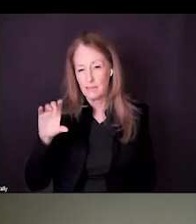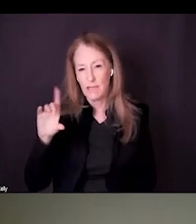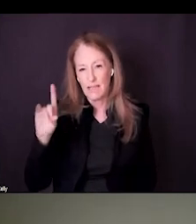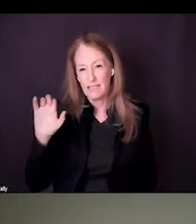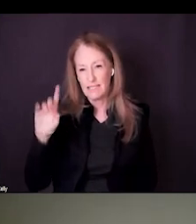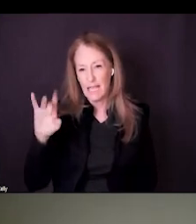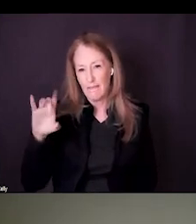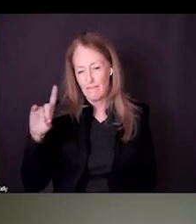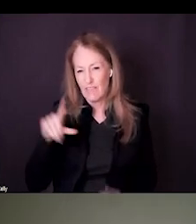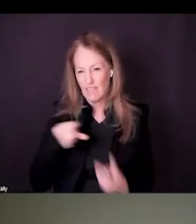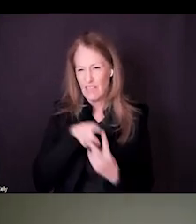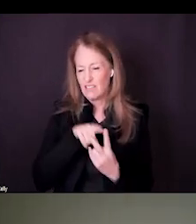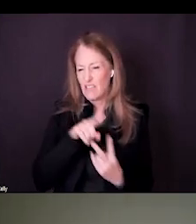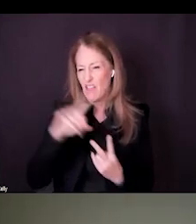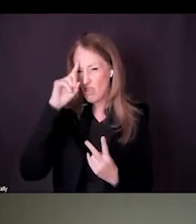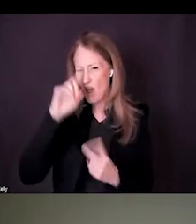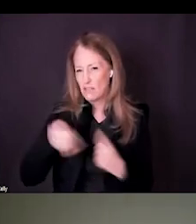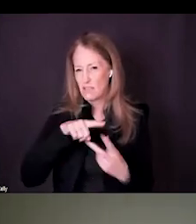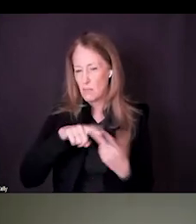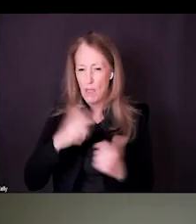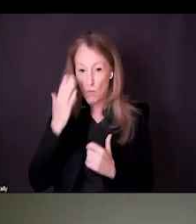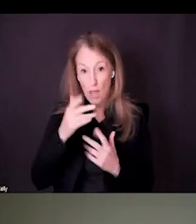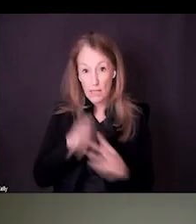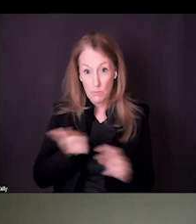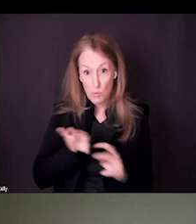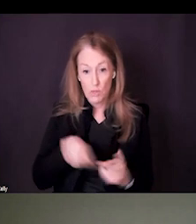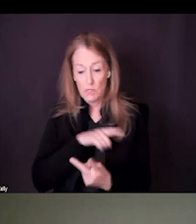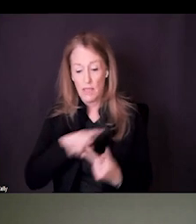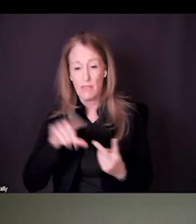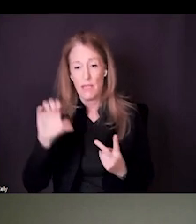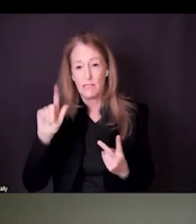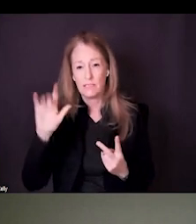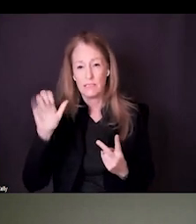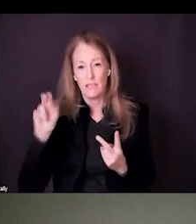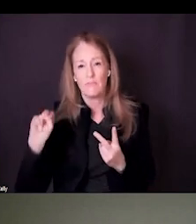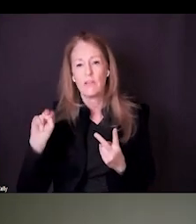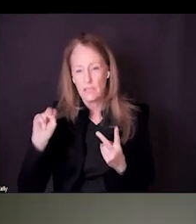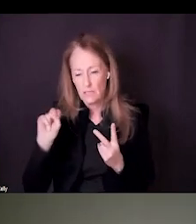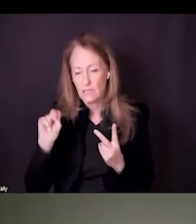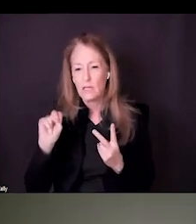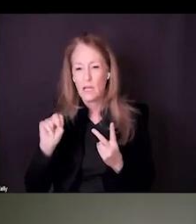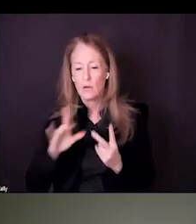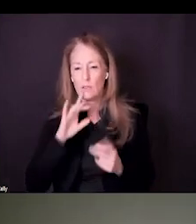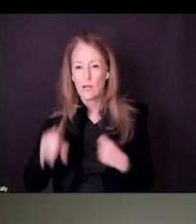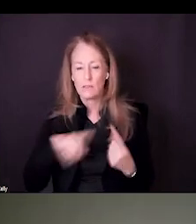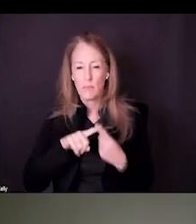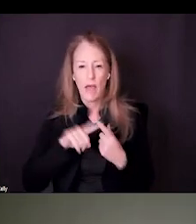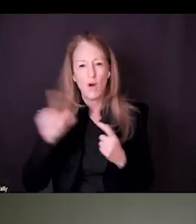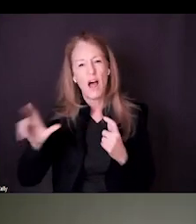STEVEN LOOKED AT SOME OF THE IMPORTANT SUPPORTS THAT RE-ENFORCED